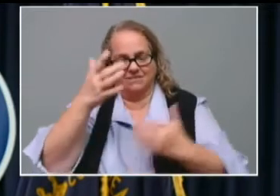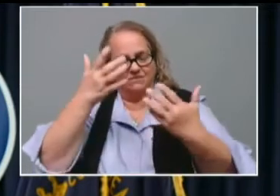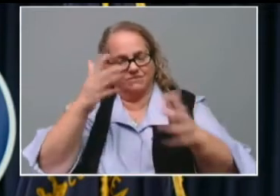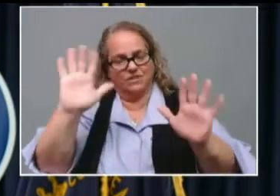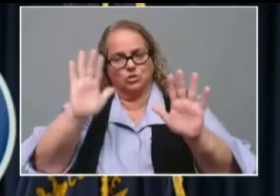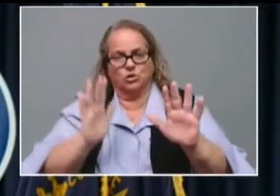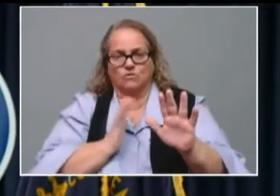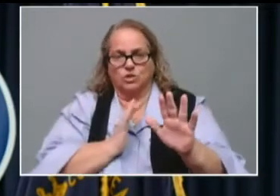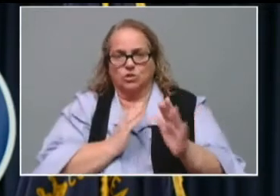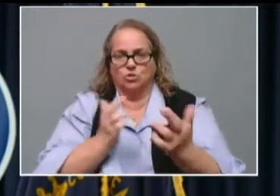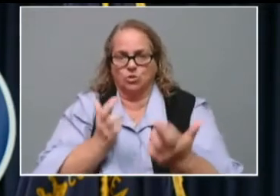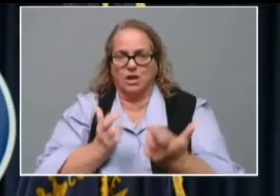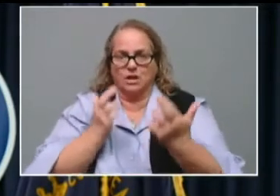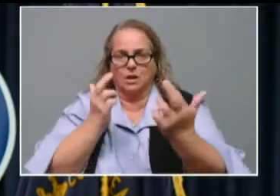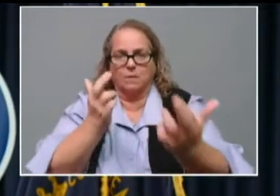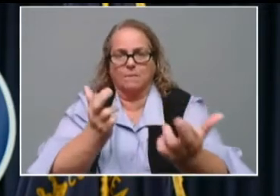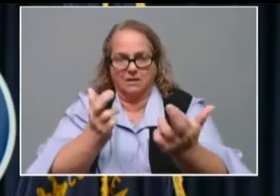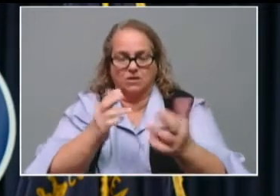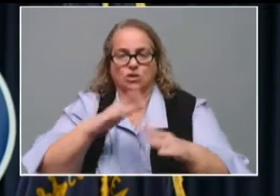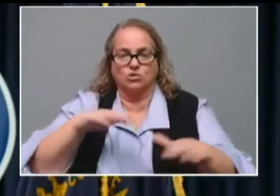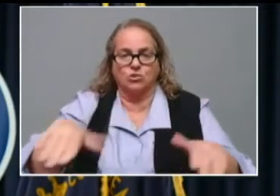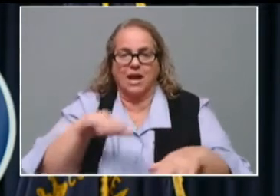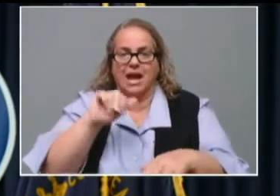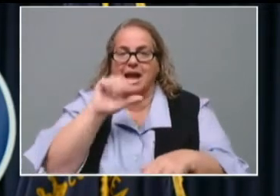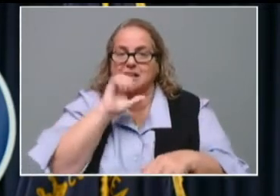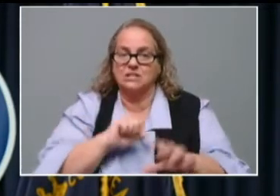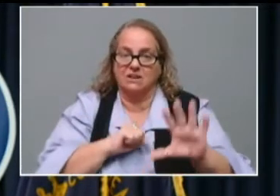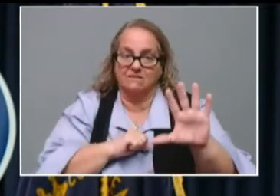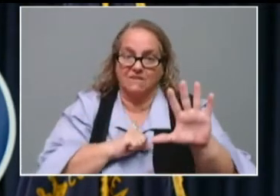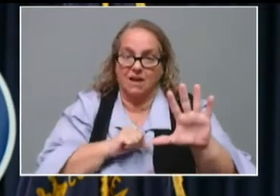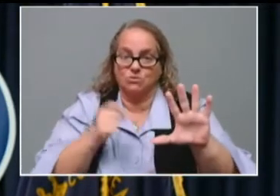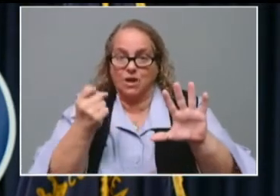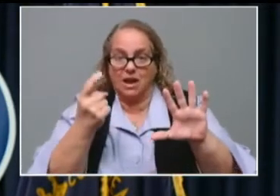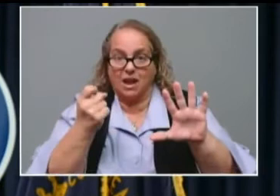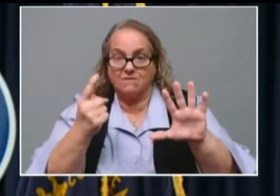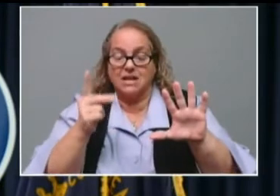Children ages 5 to 11 Kentucky parents and caregivers are now able to book an